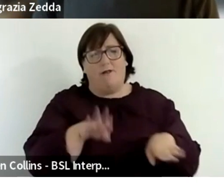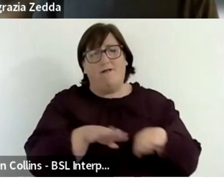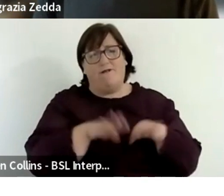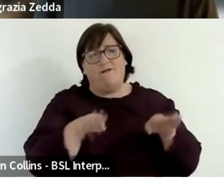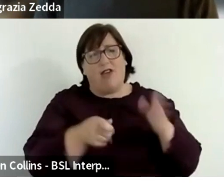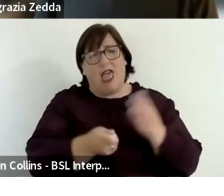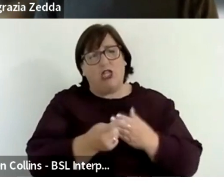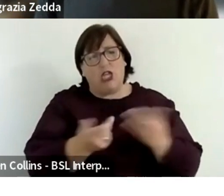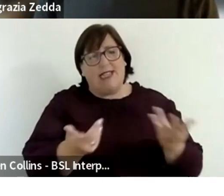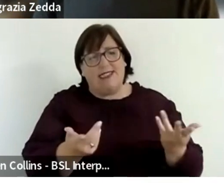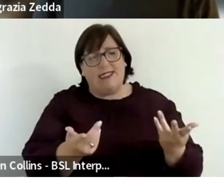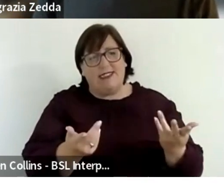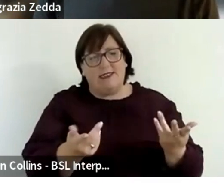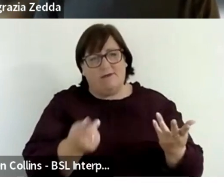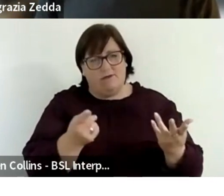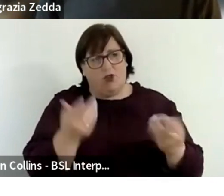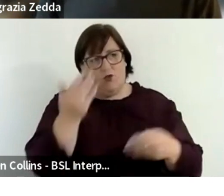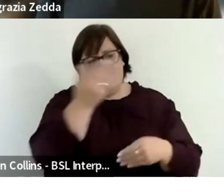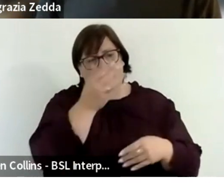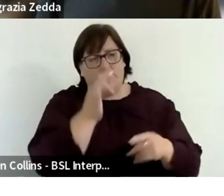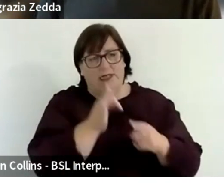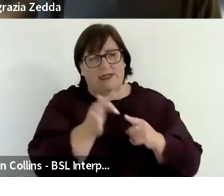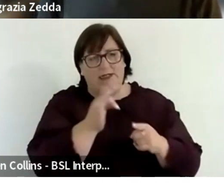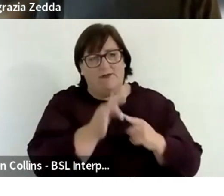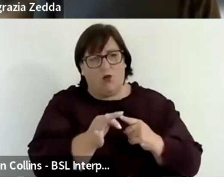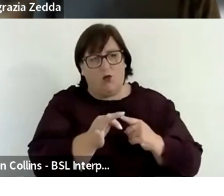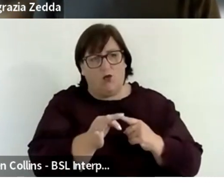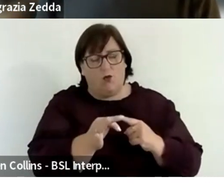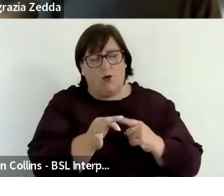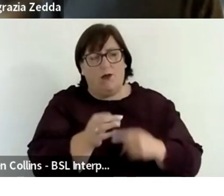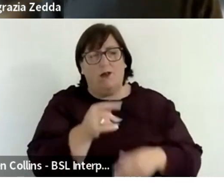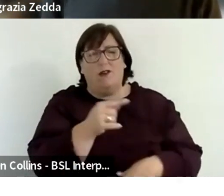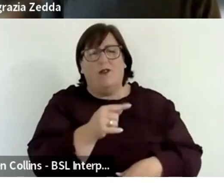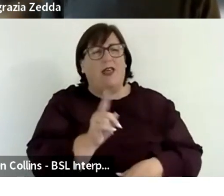And that you are not being judged on your disability,